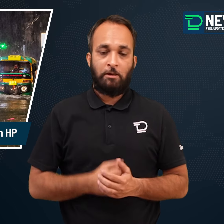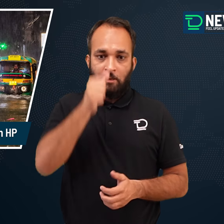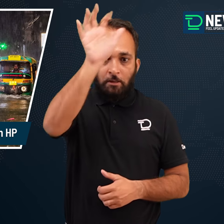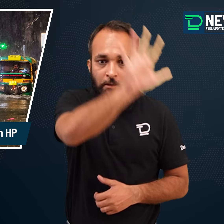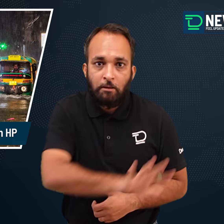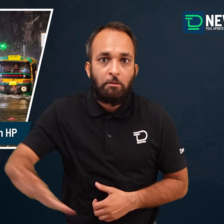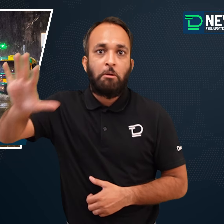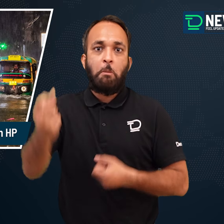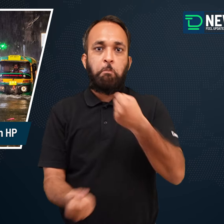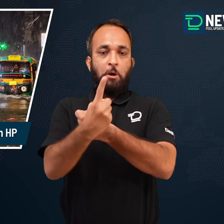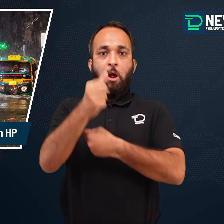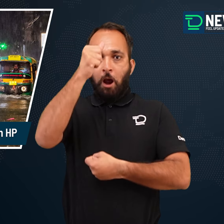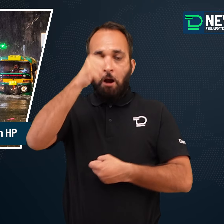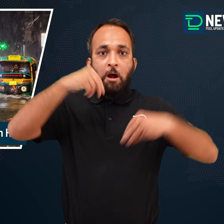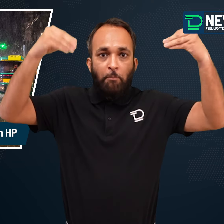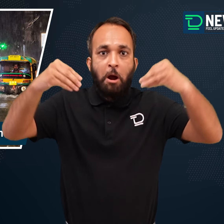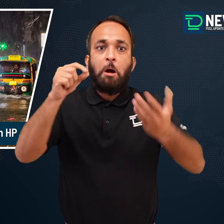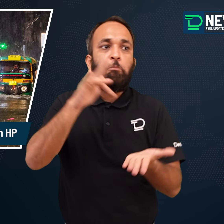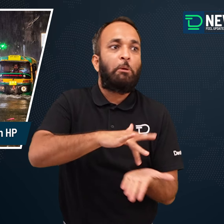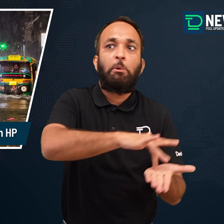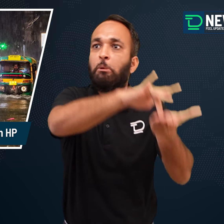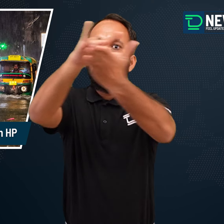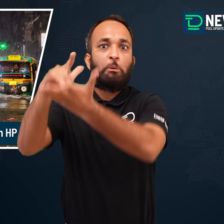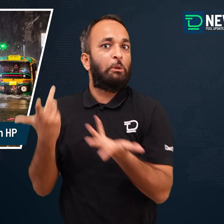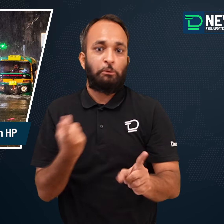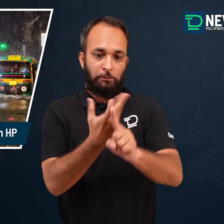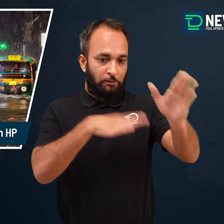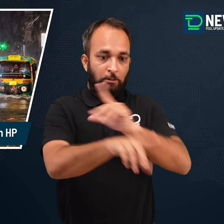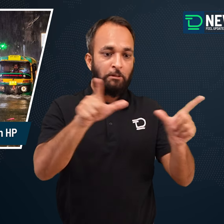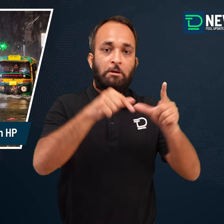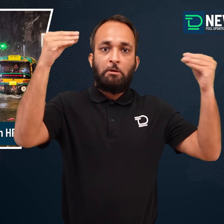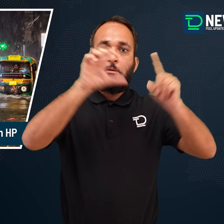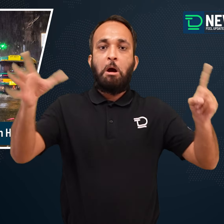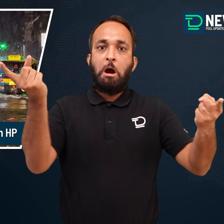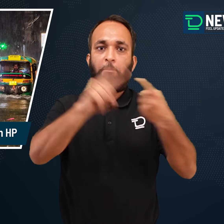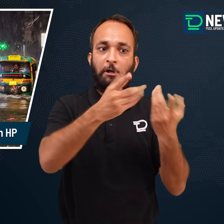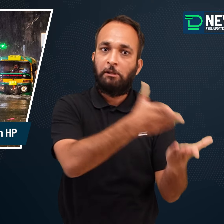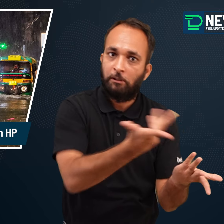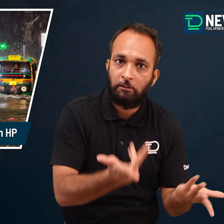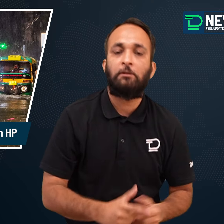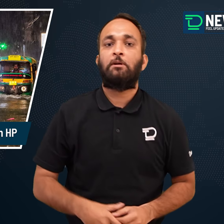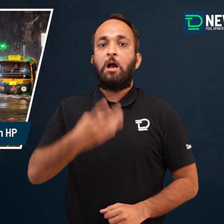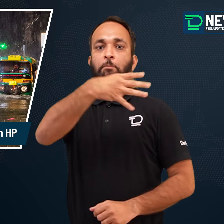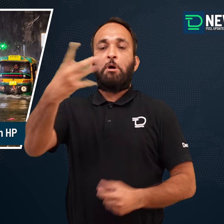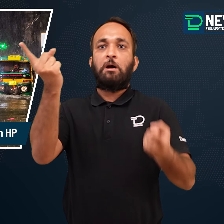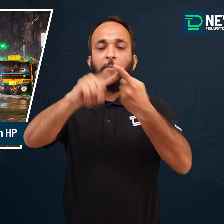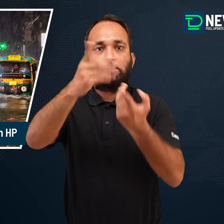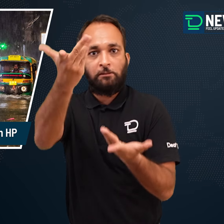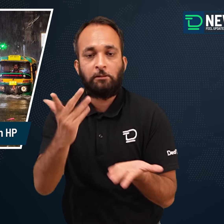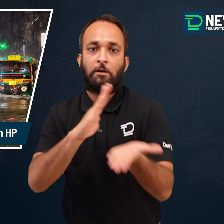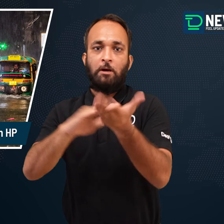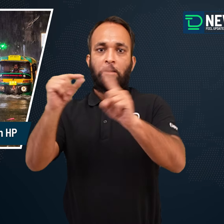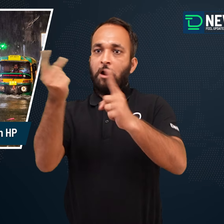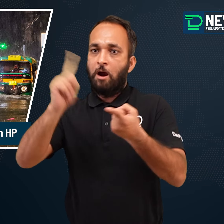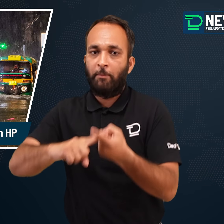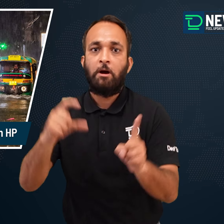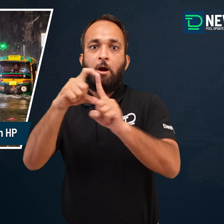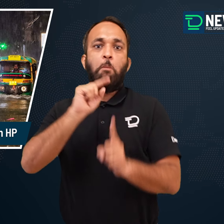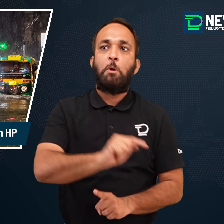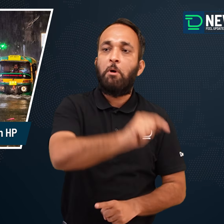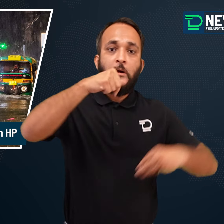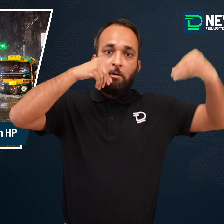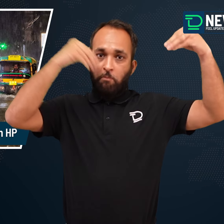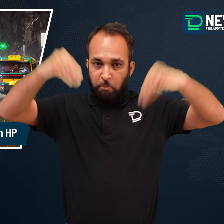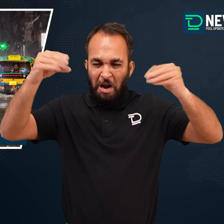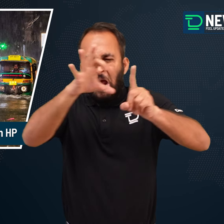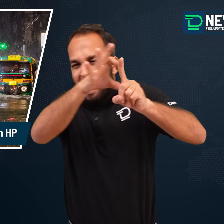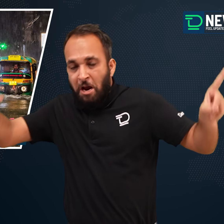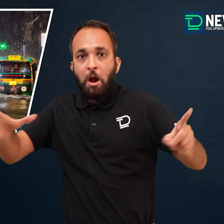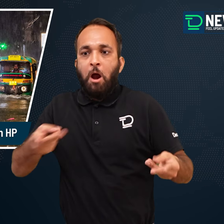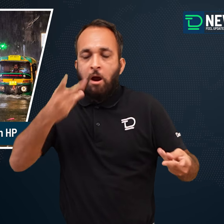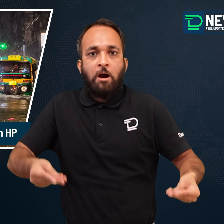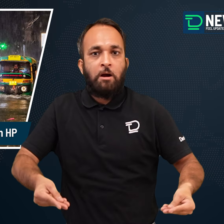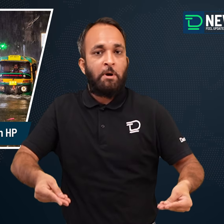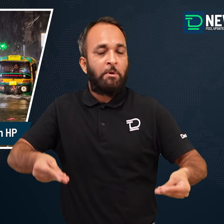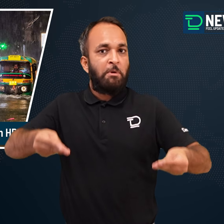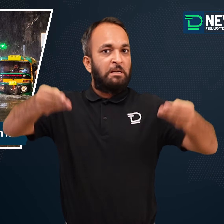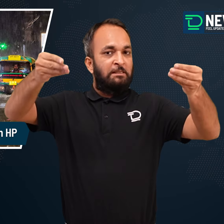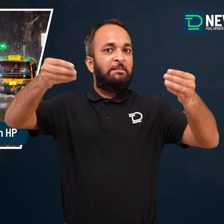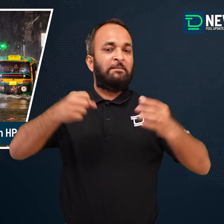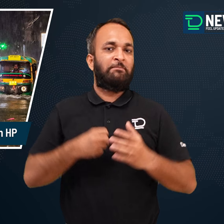All over India, people are facing problems due to the rain.